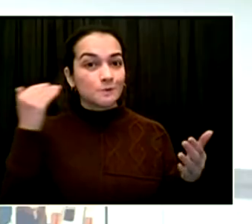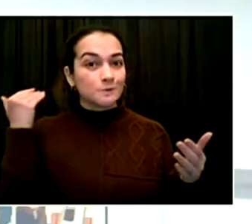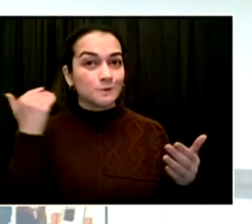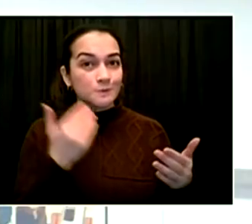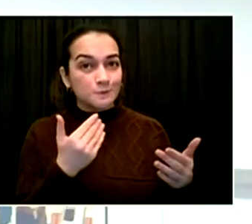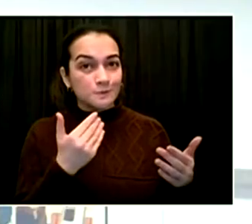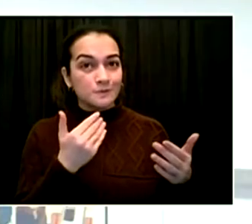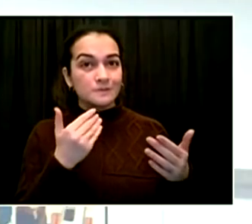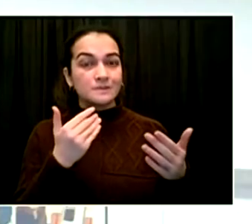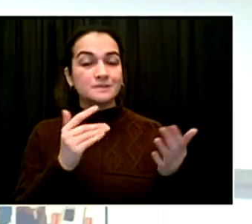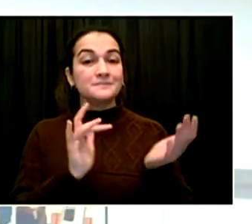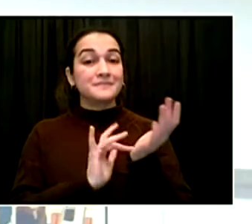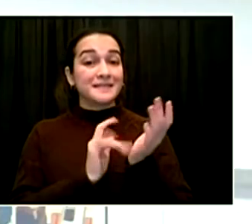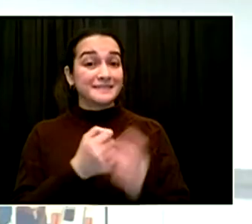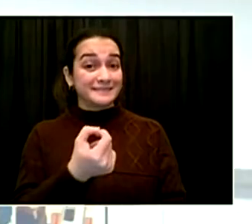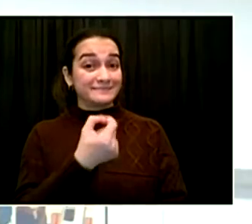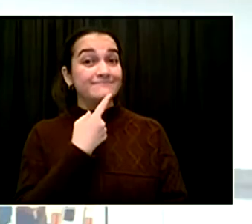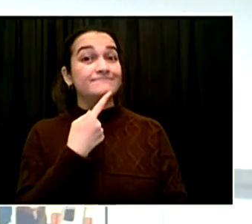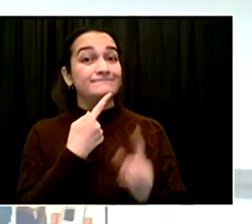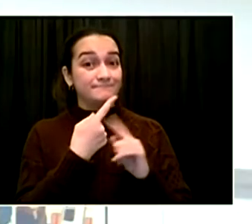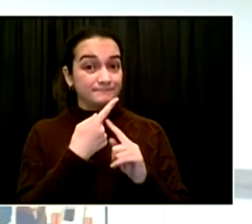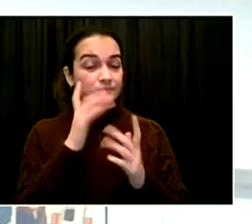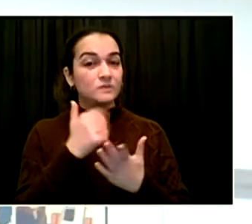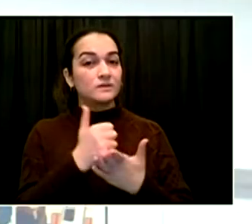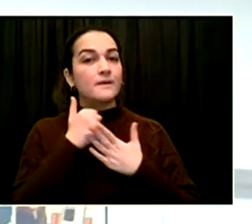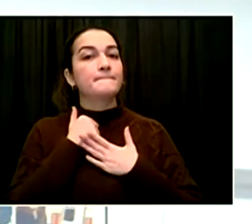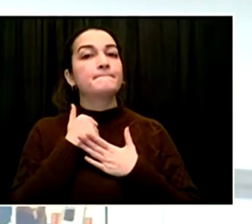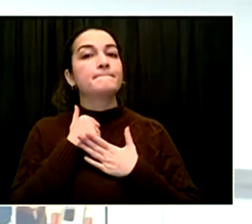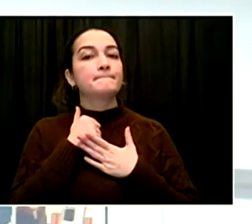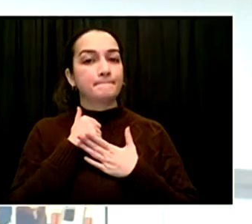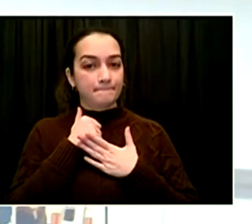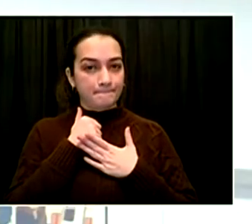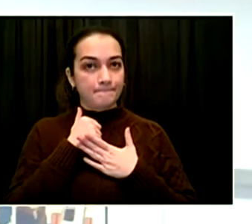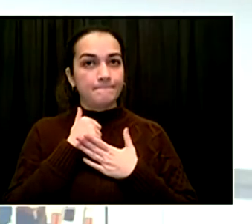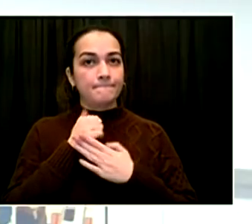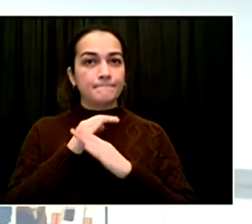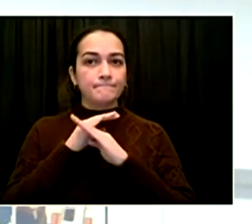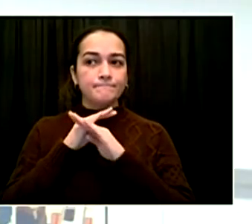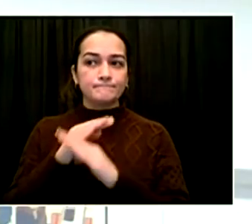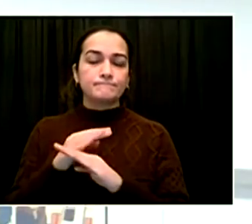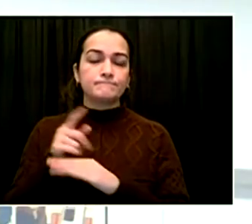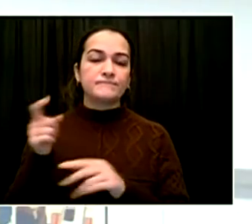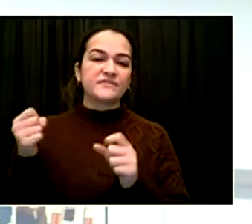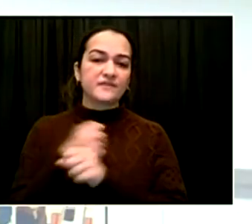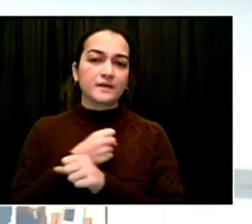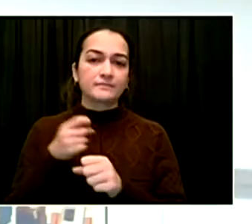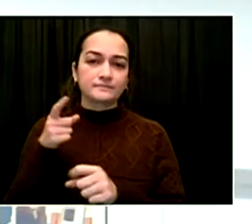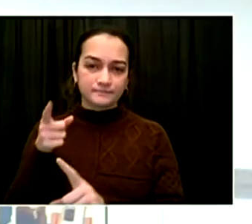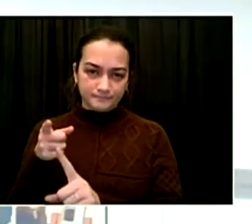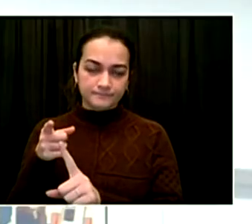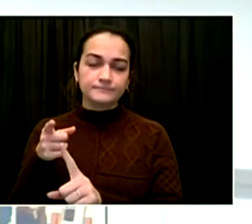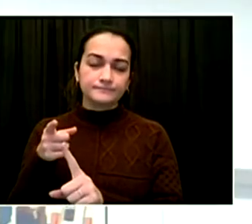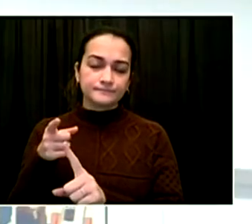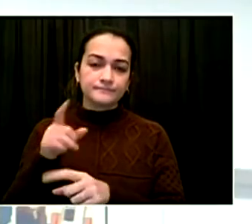PLANNING FOR THE ORAL ANTTY